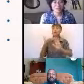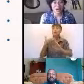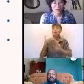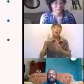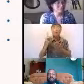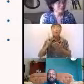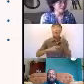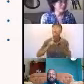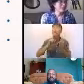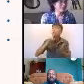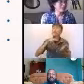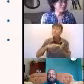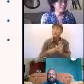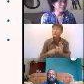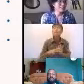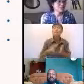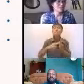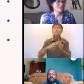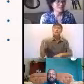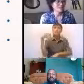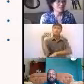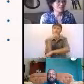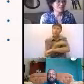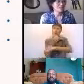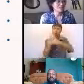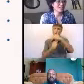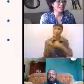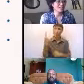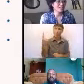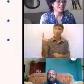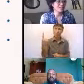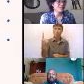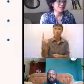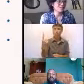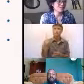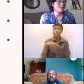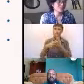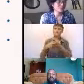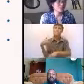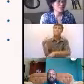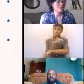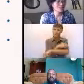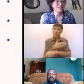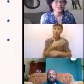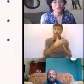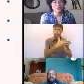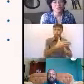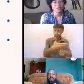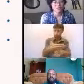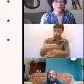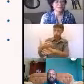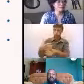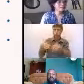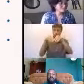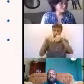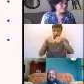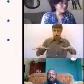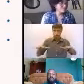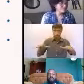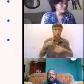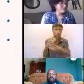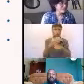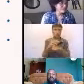power, creating decision-making that involves inclusion, consensus and transparency. And